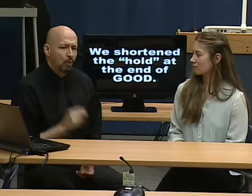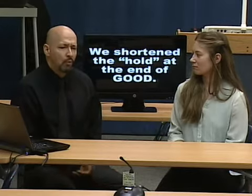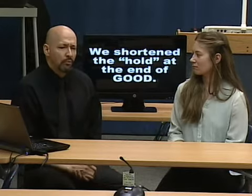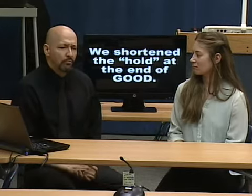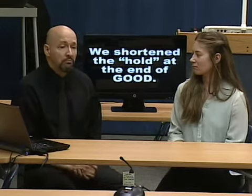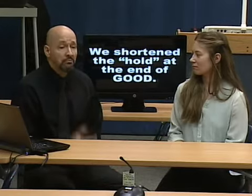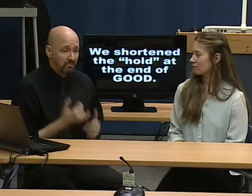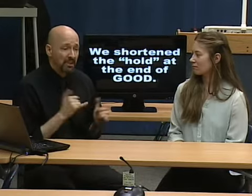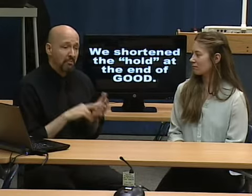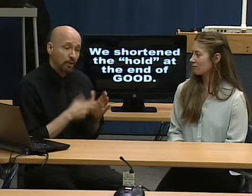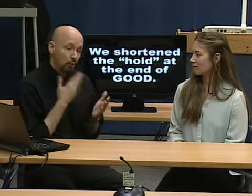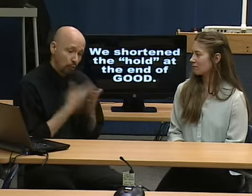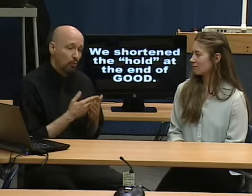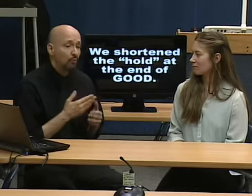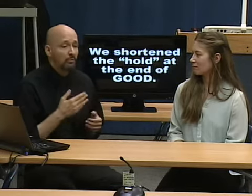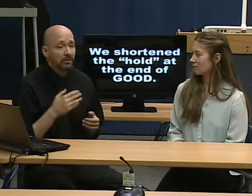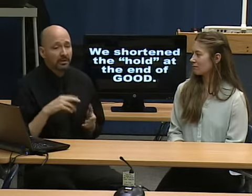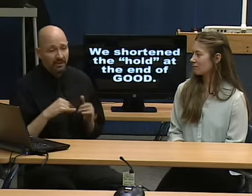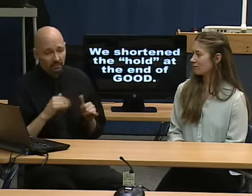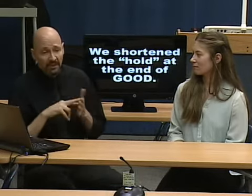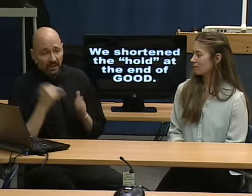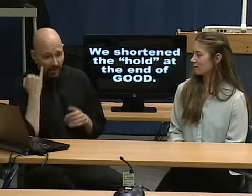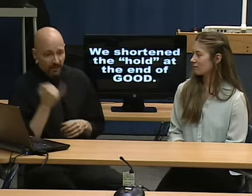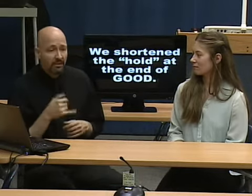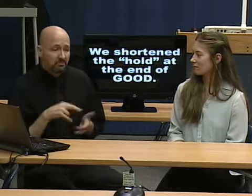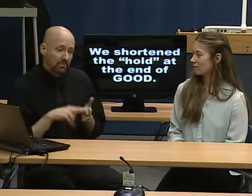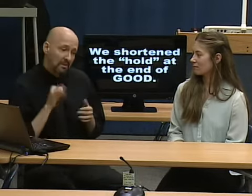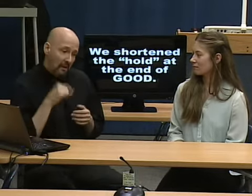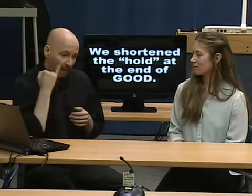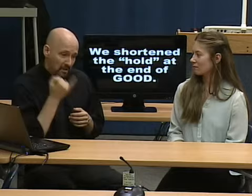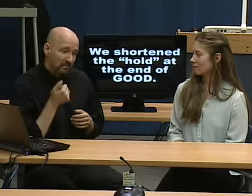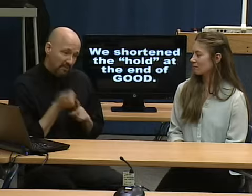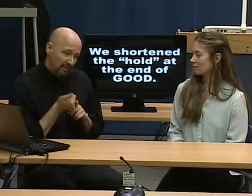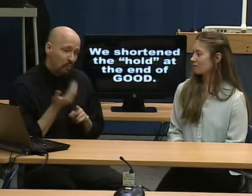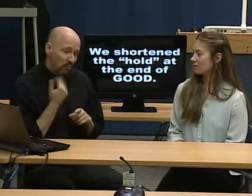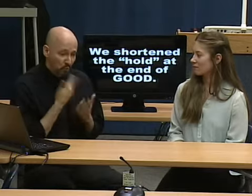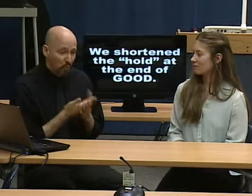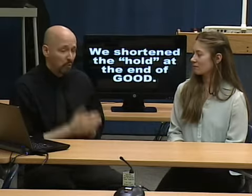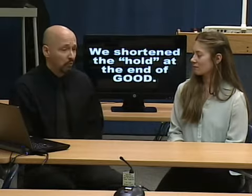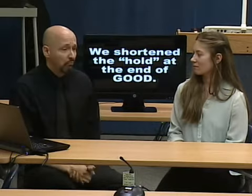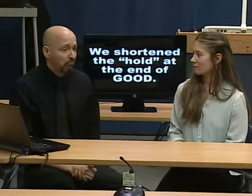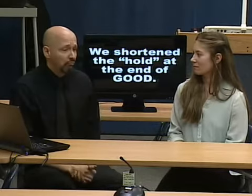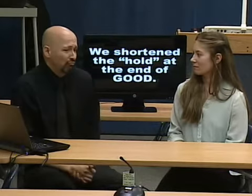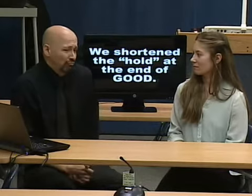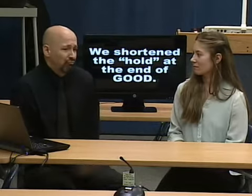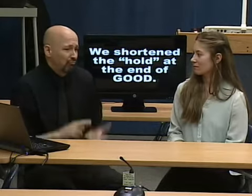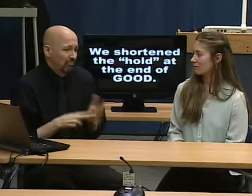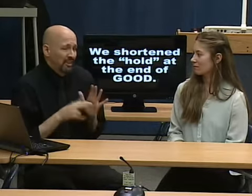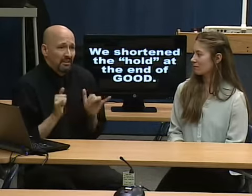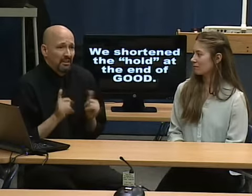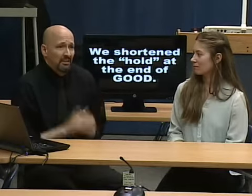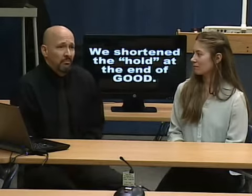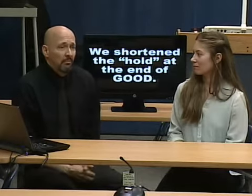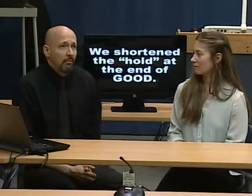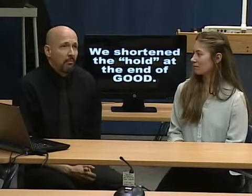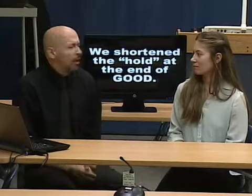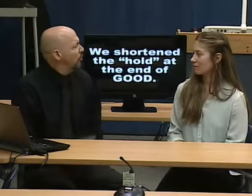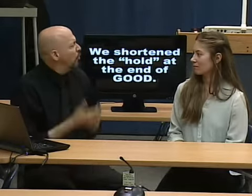Nope. It still means "good." It still means "idea." It means "that idea itself is good." It doesn't mean anything.